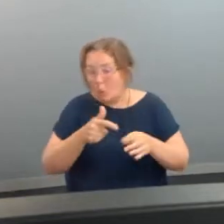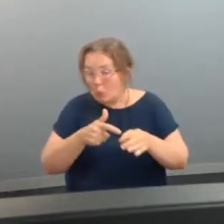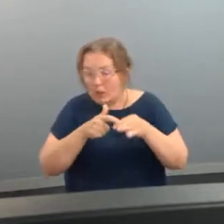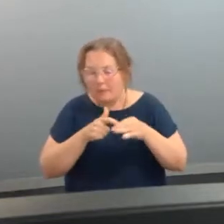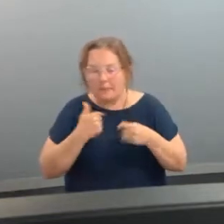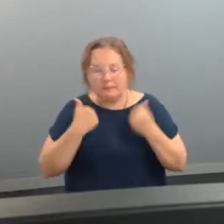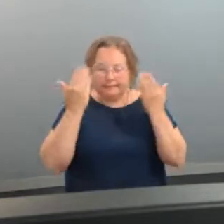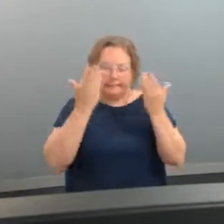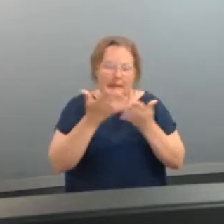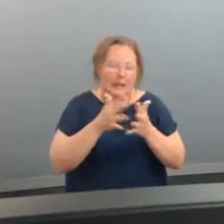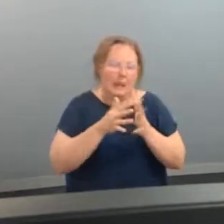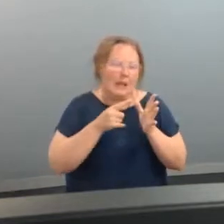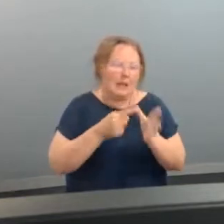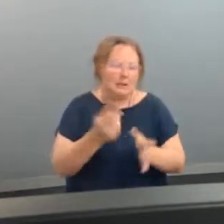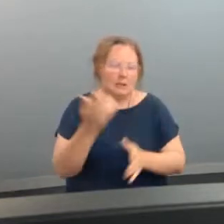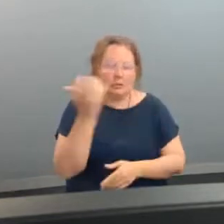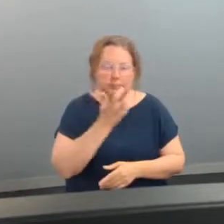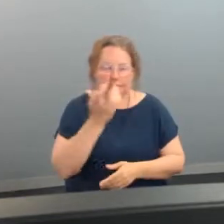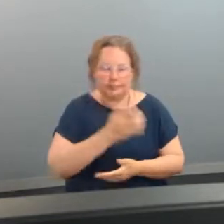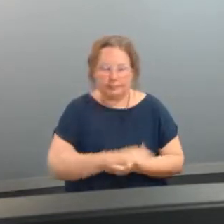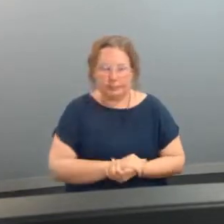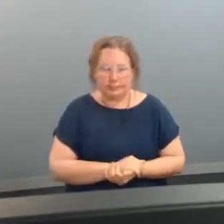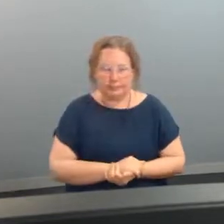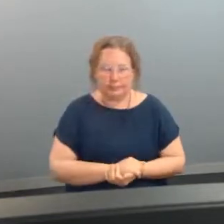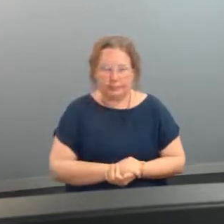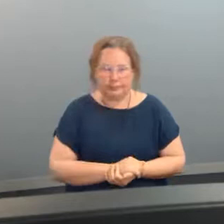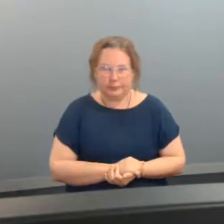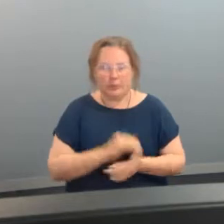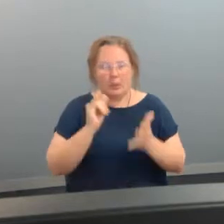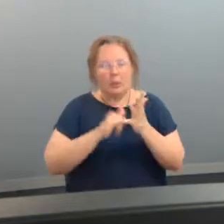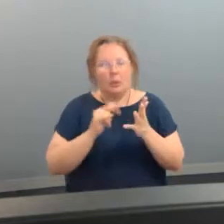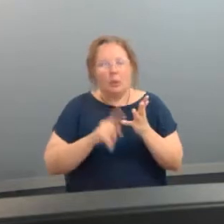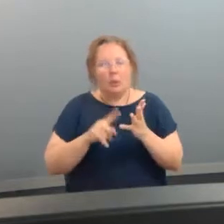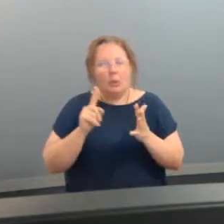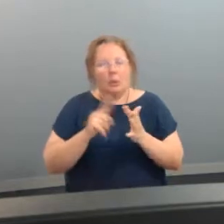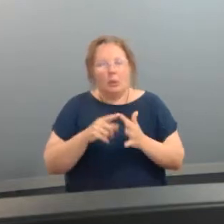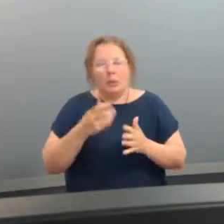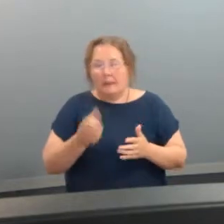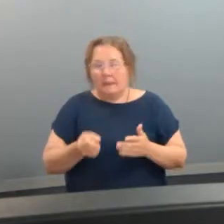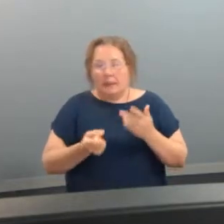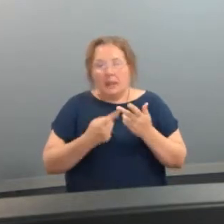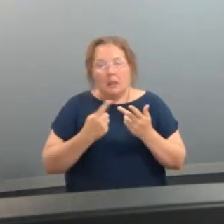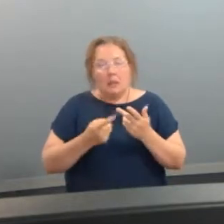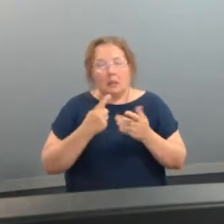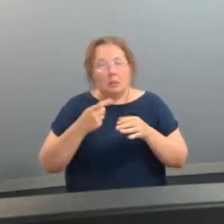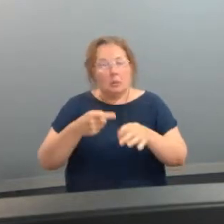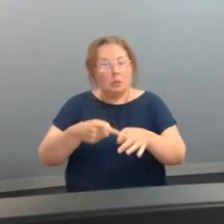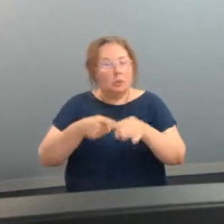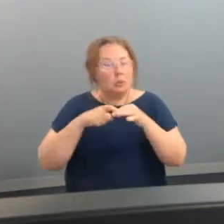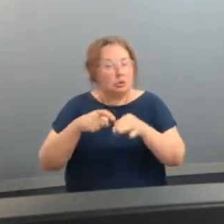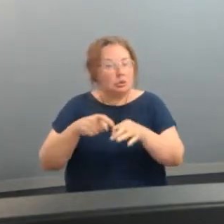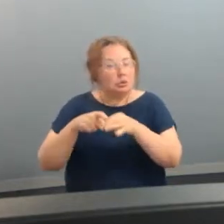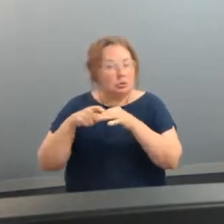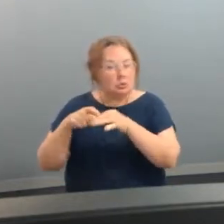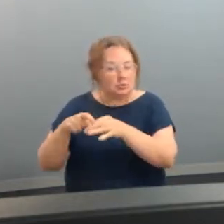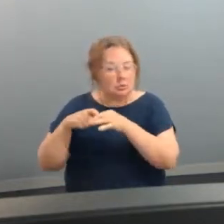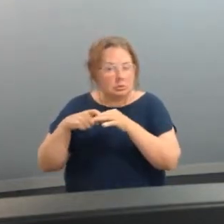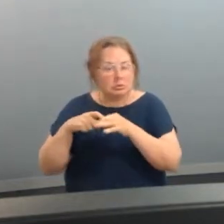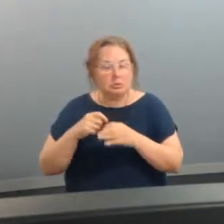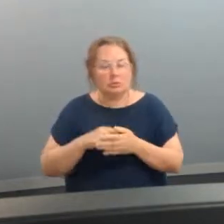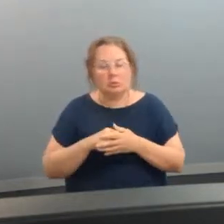not quite sure how to answer it, sorry . » Sue, any other questions